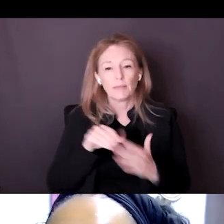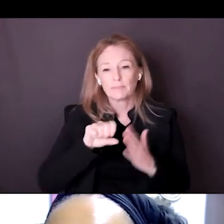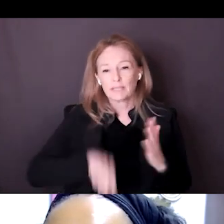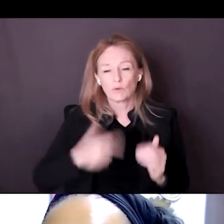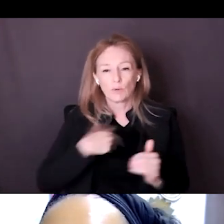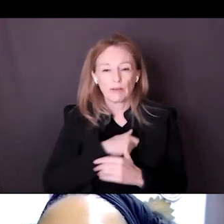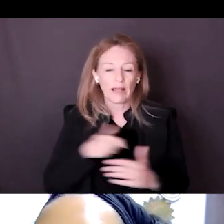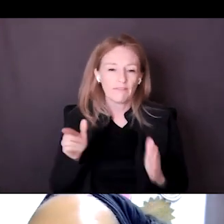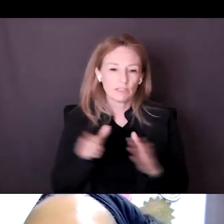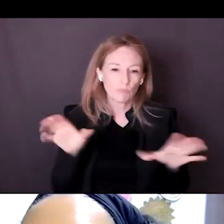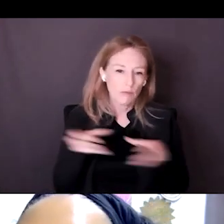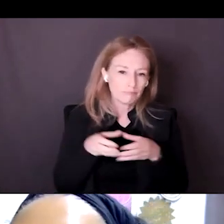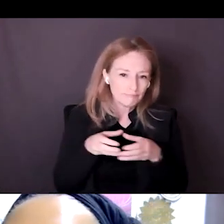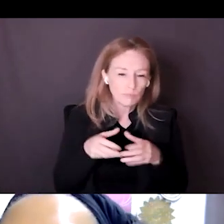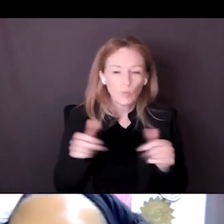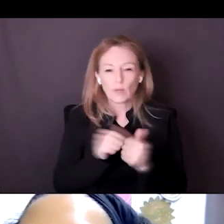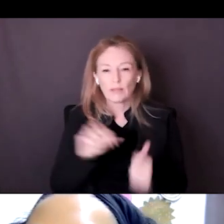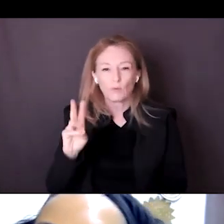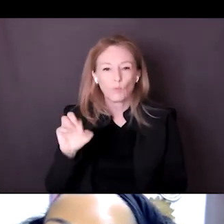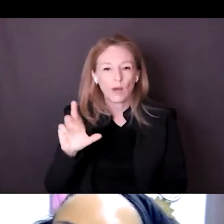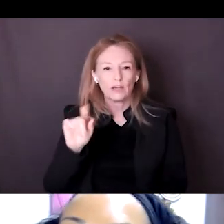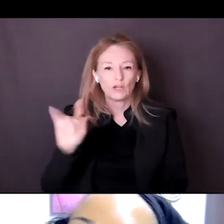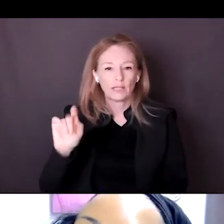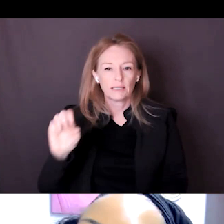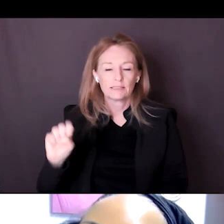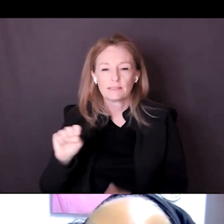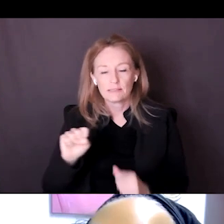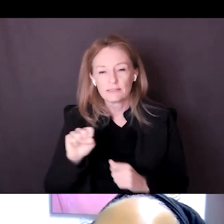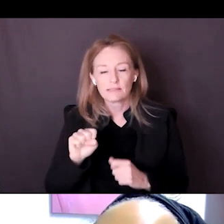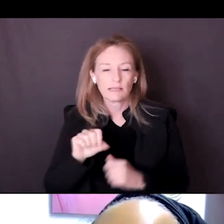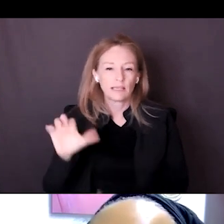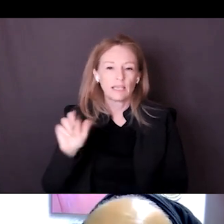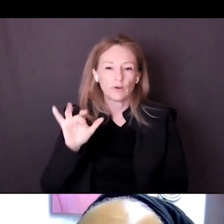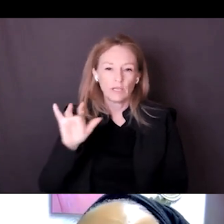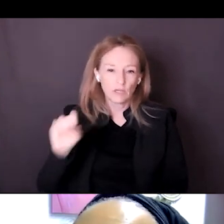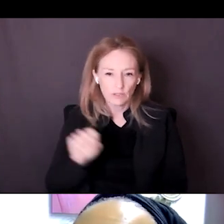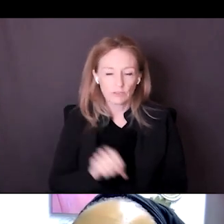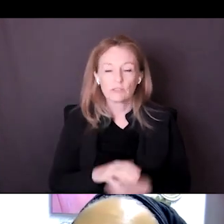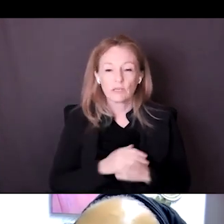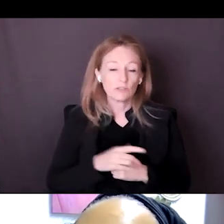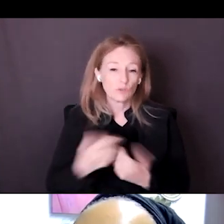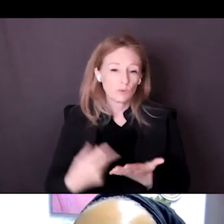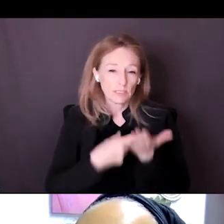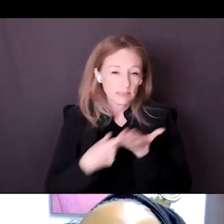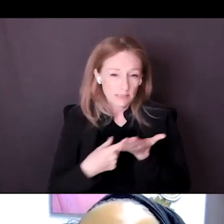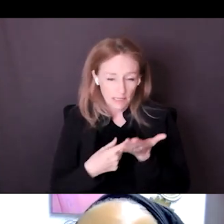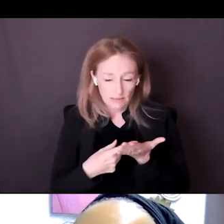CARRIERS AND 911 REPRESENTATIVES TO DISCUSS SOME OF THE TOPICS